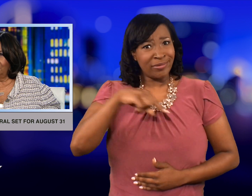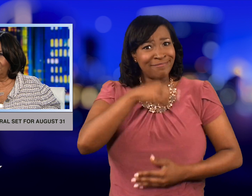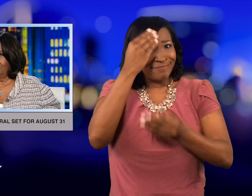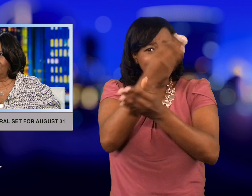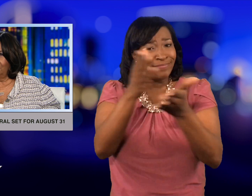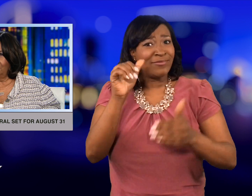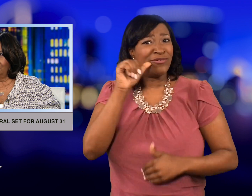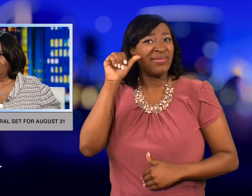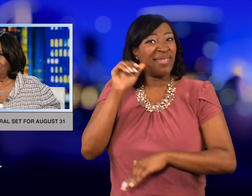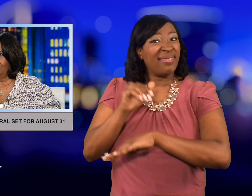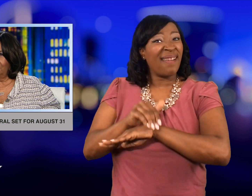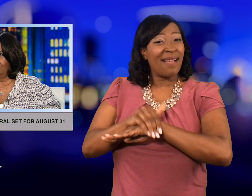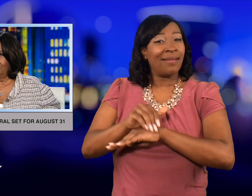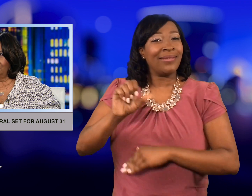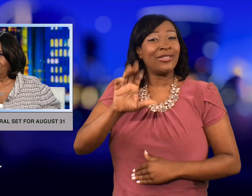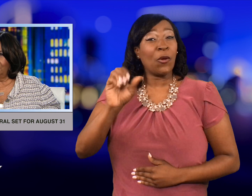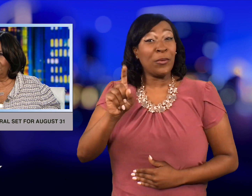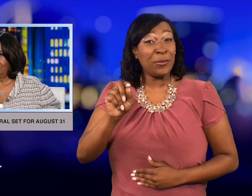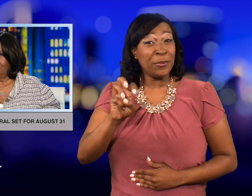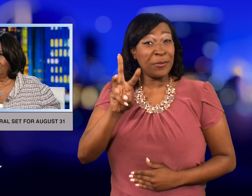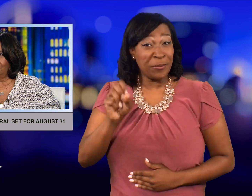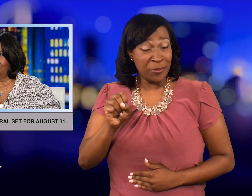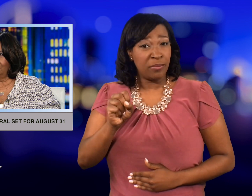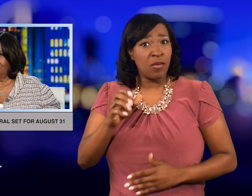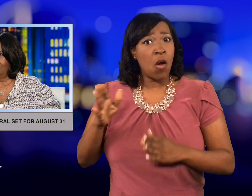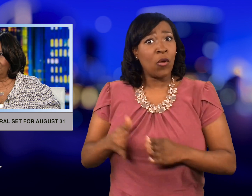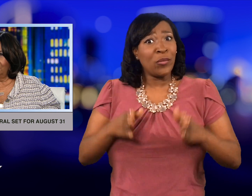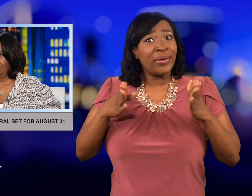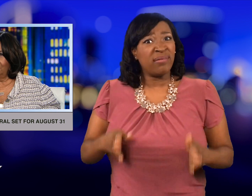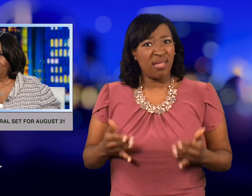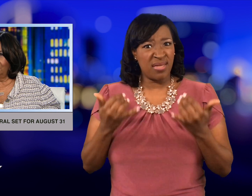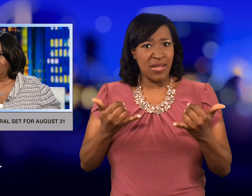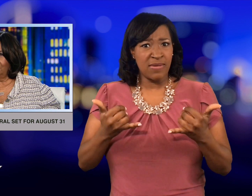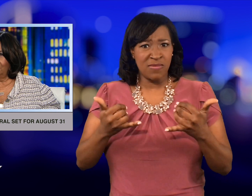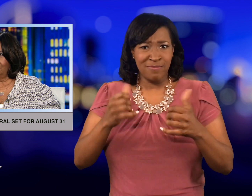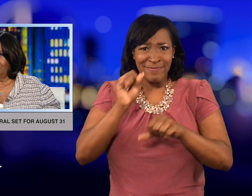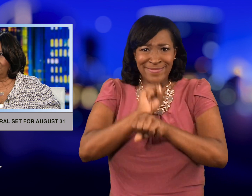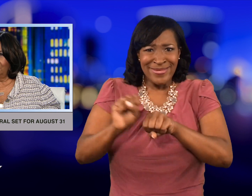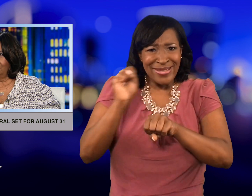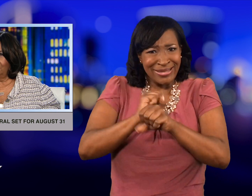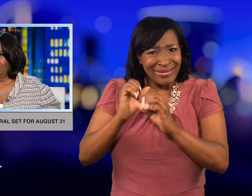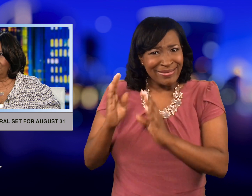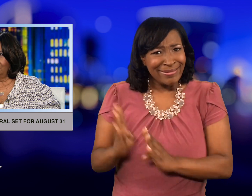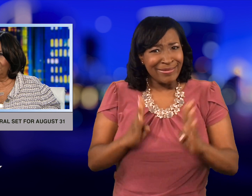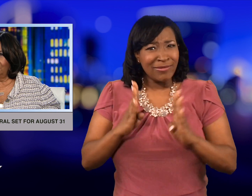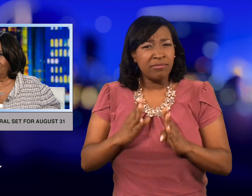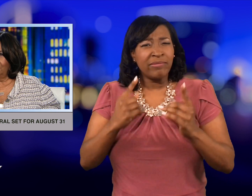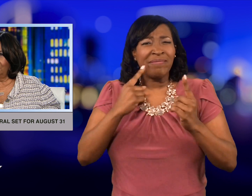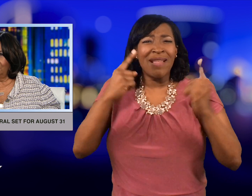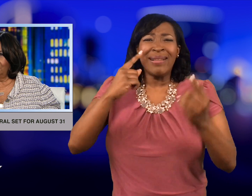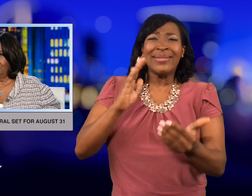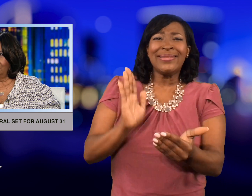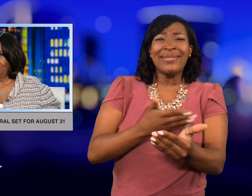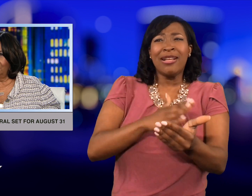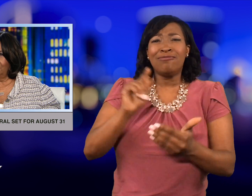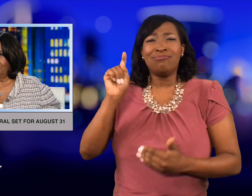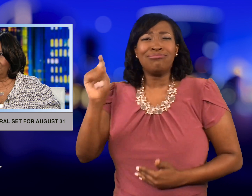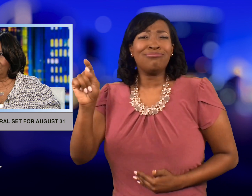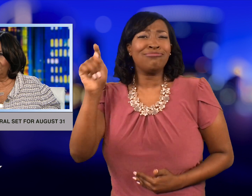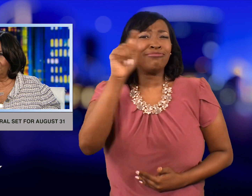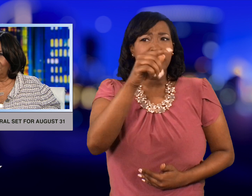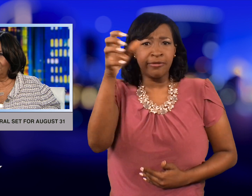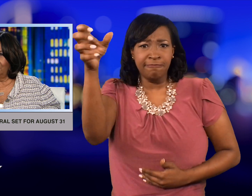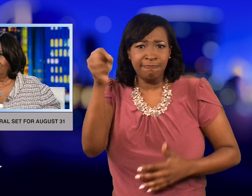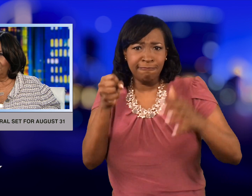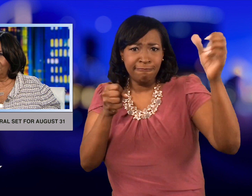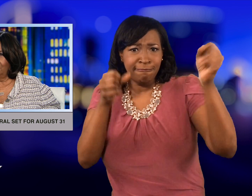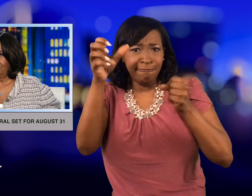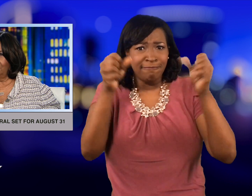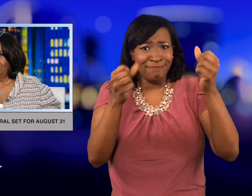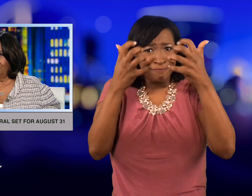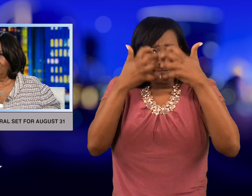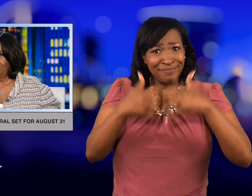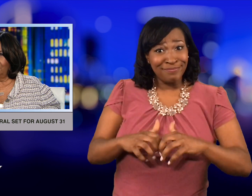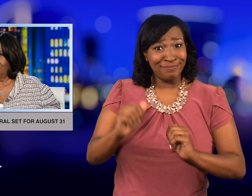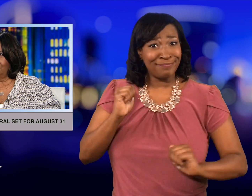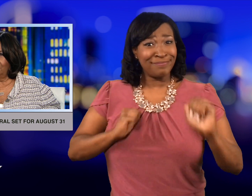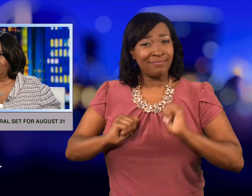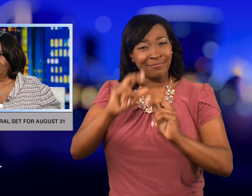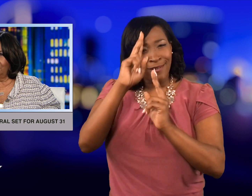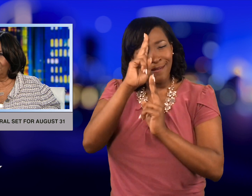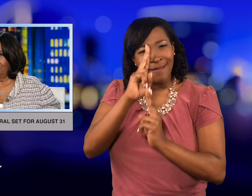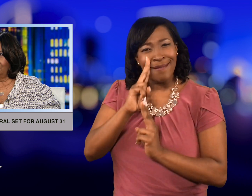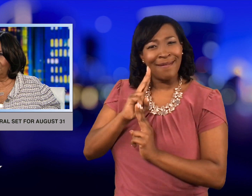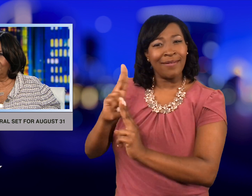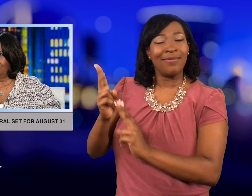And as we told you in last night's broadcast, organizers are also working on a musical tribute